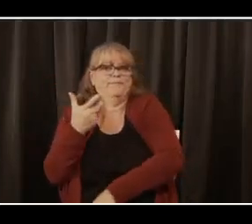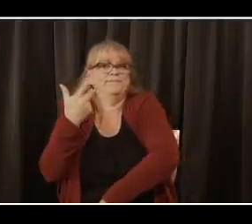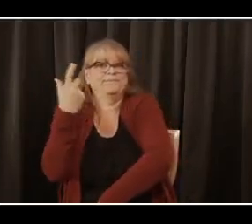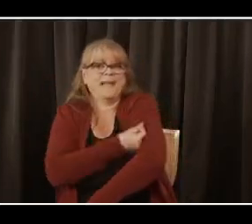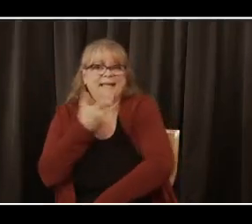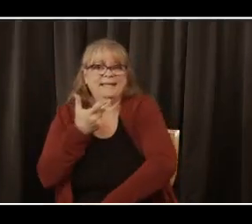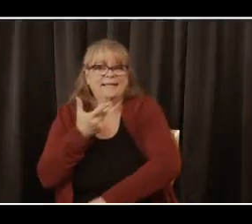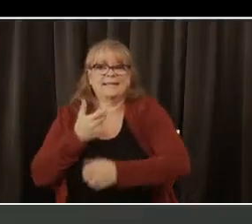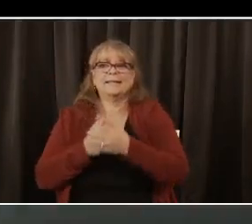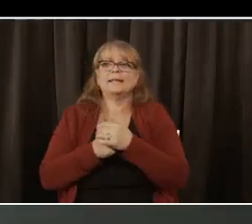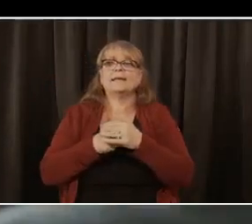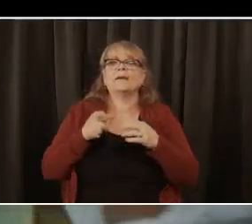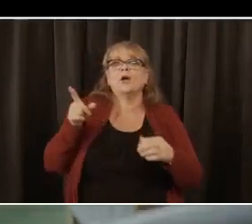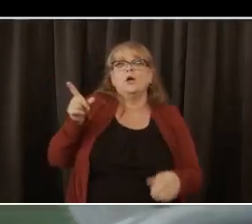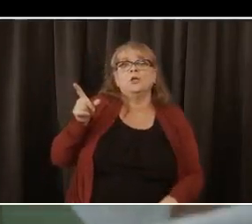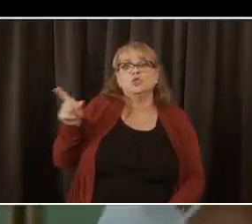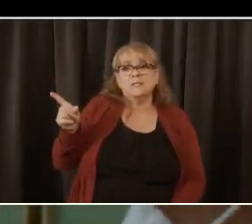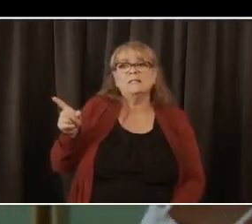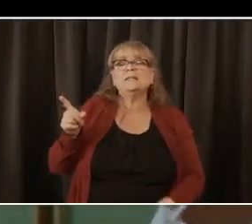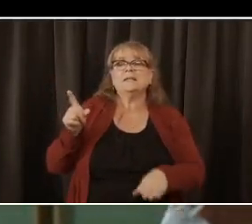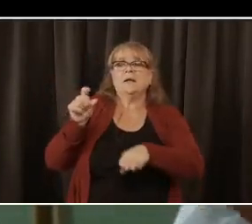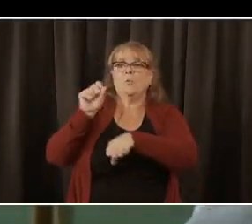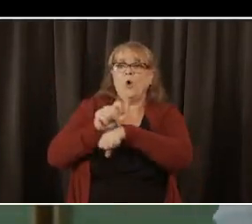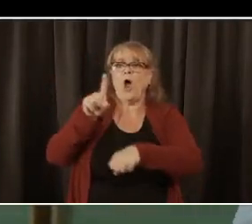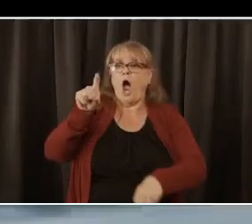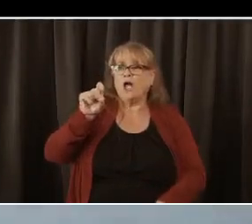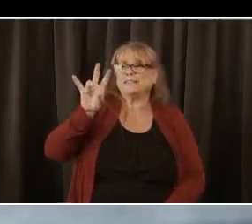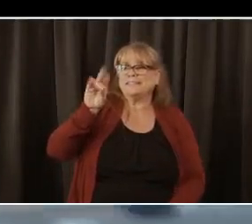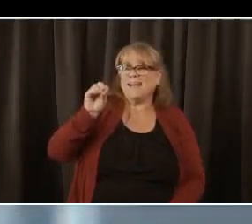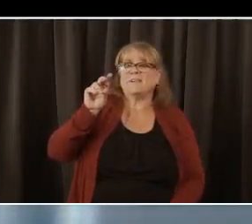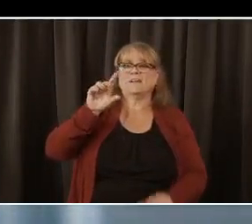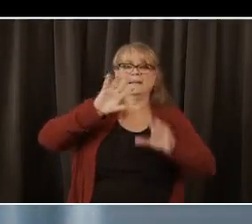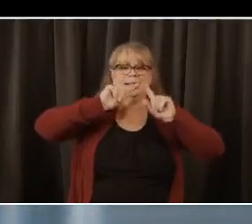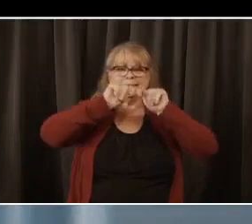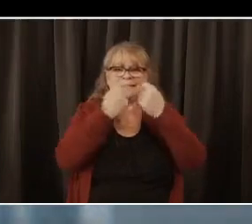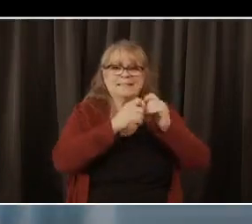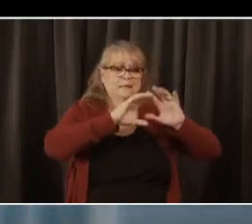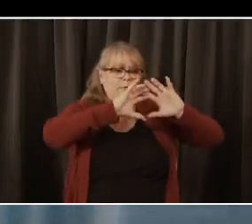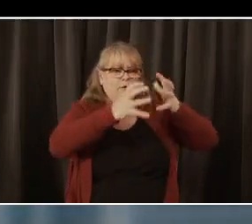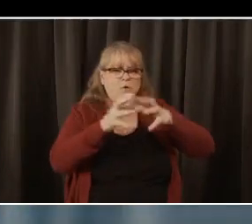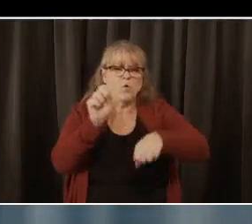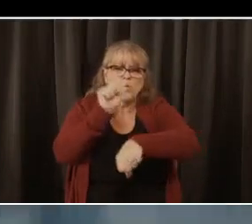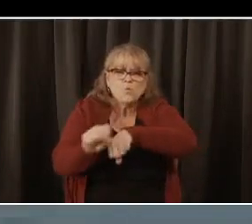family depends on her, and they know she's not well protected against COVID. People like Gina